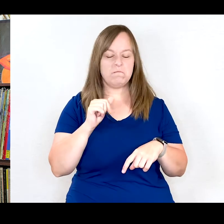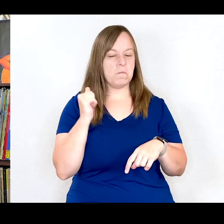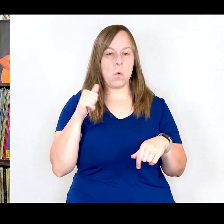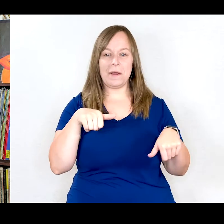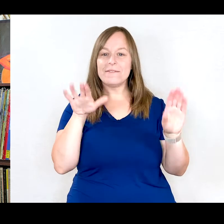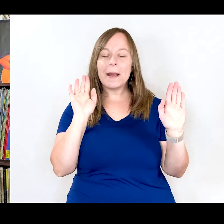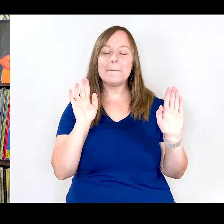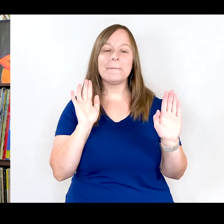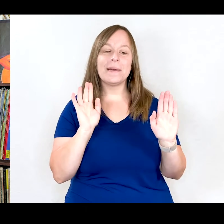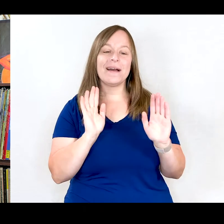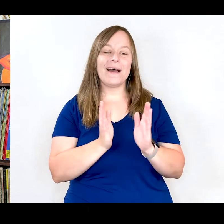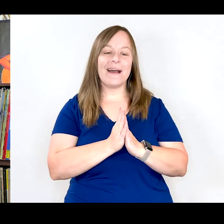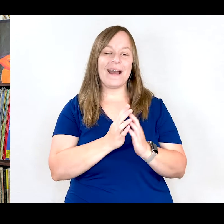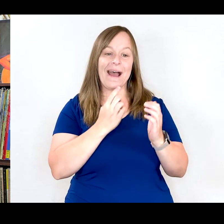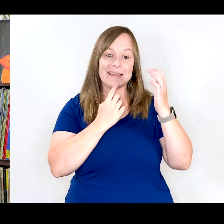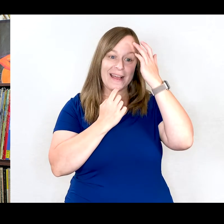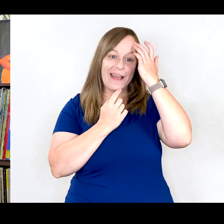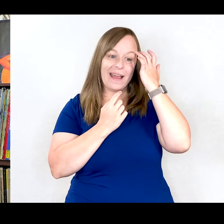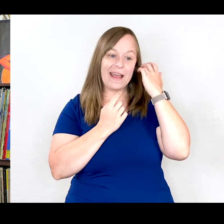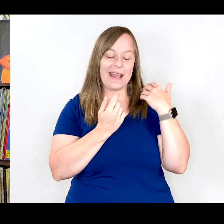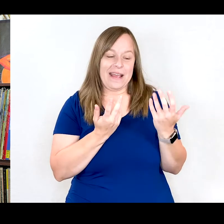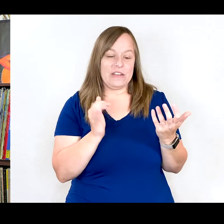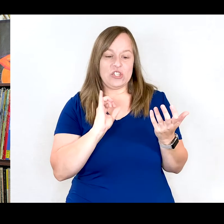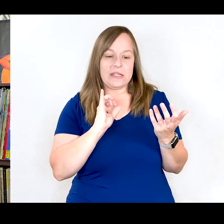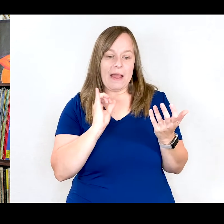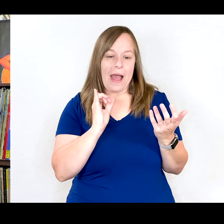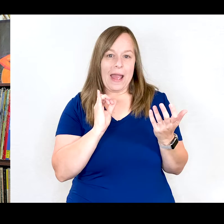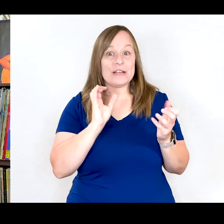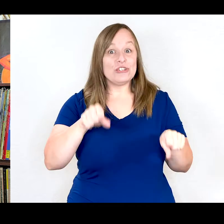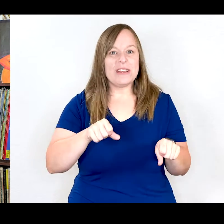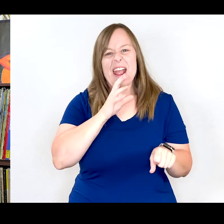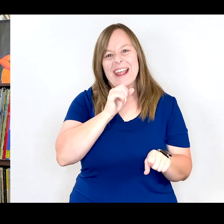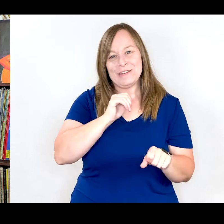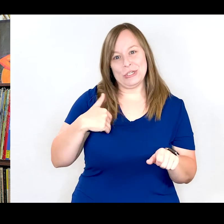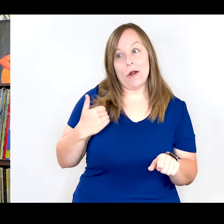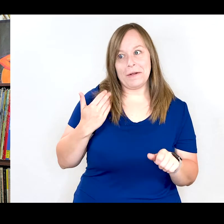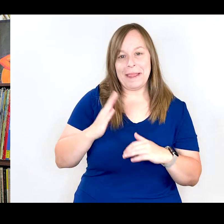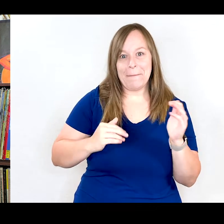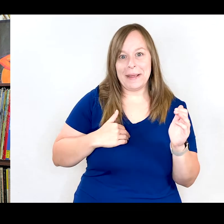She will not give up. And I say, I mean, she is like she could be my granddaughter,